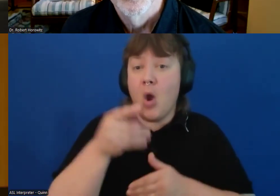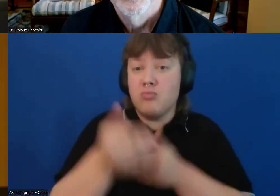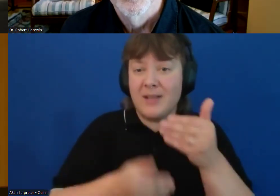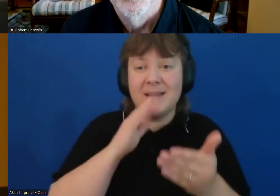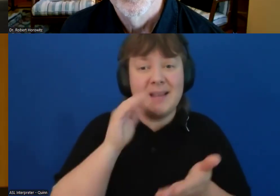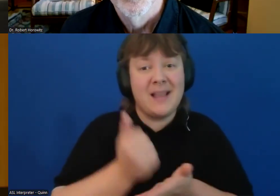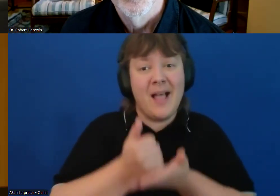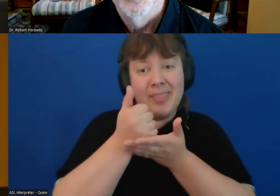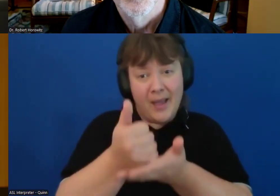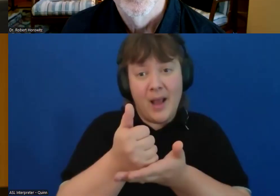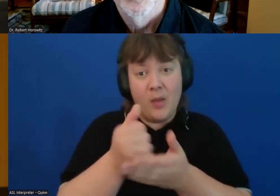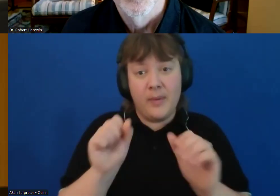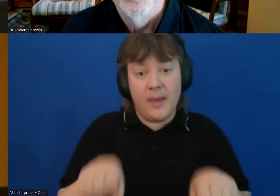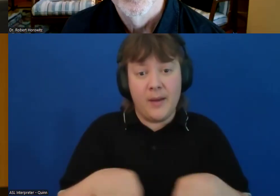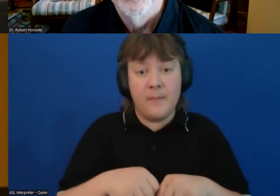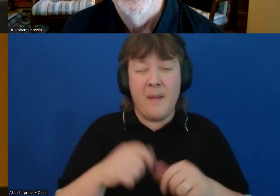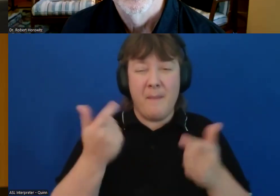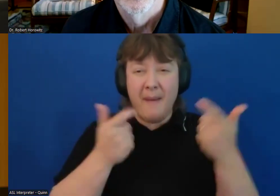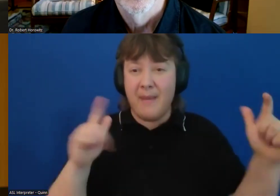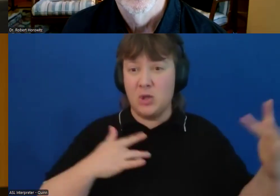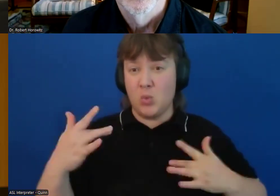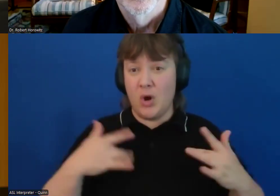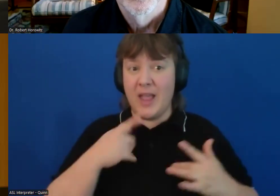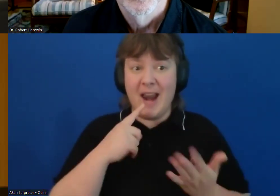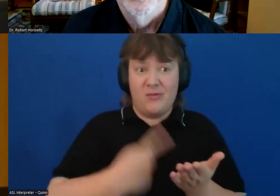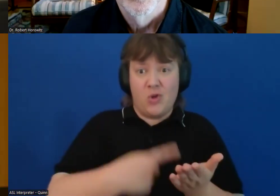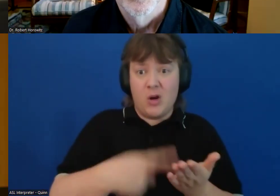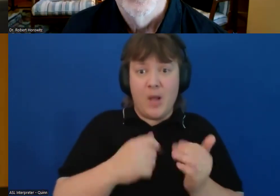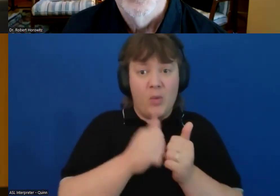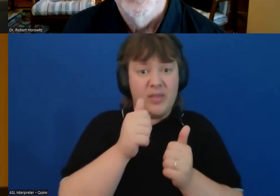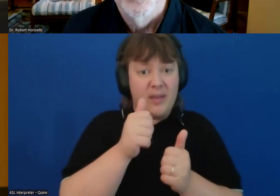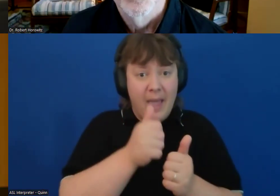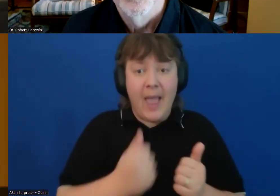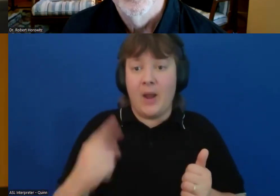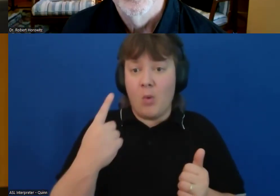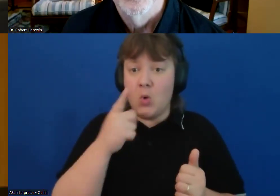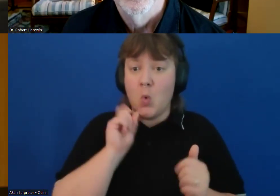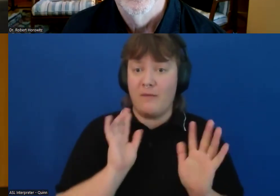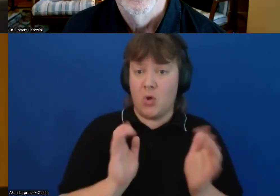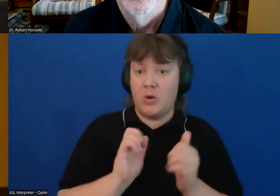worry and I' I've expressed this with everyone I've talked about this is that the the process